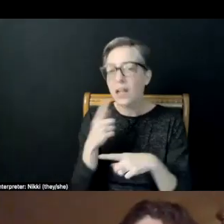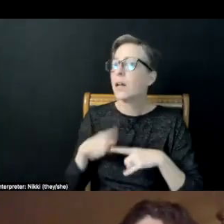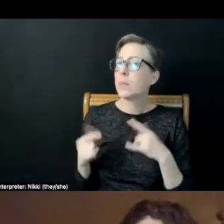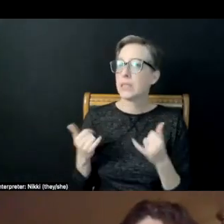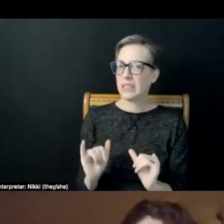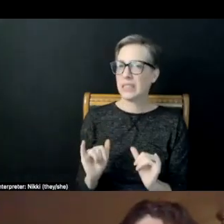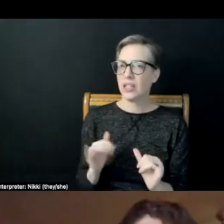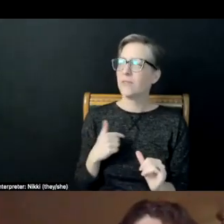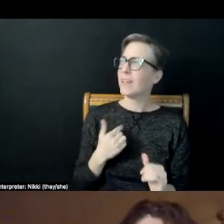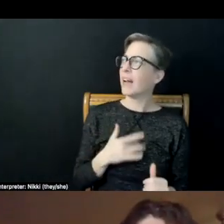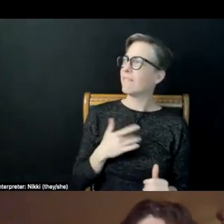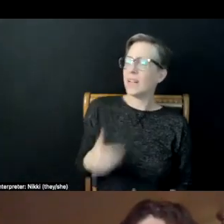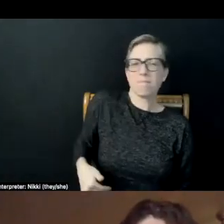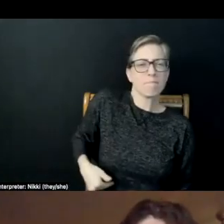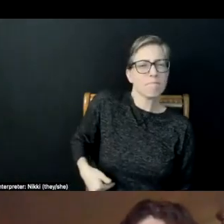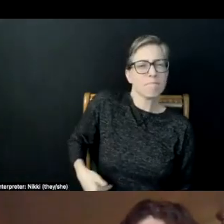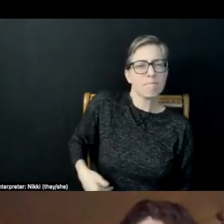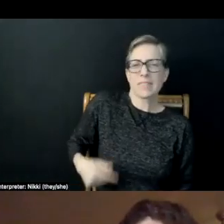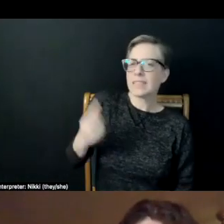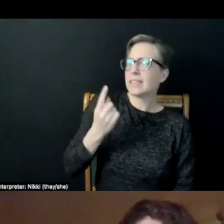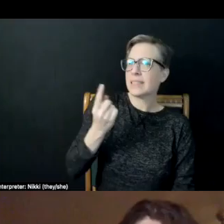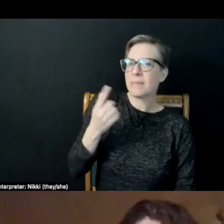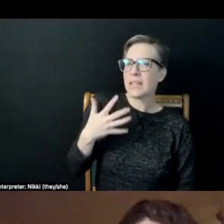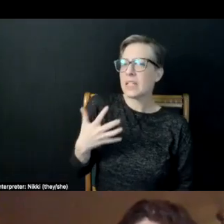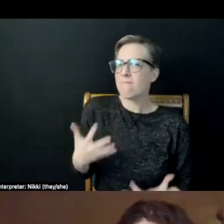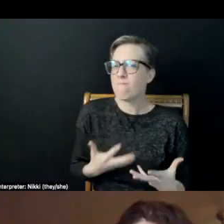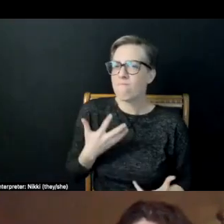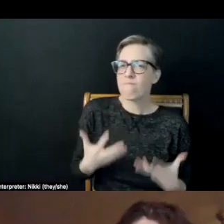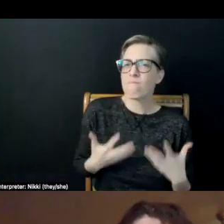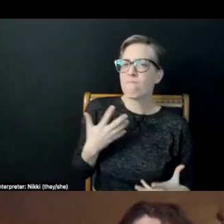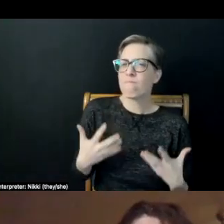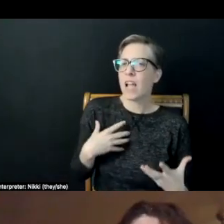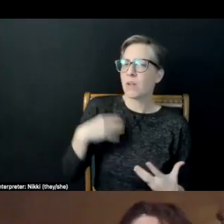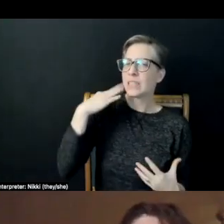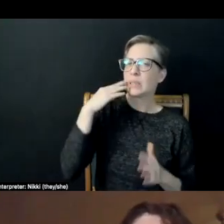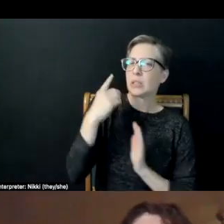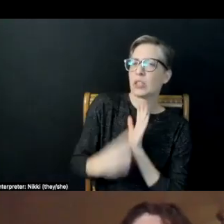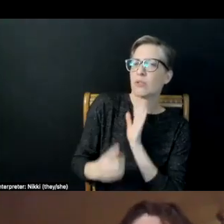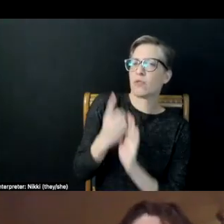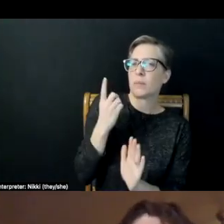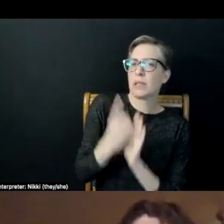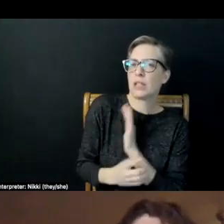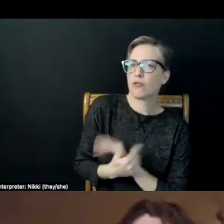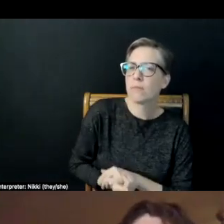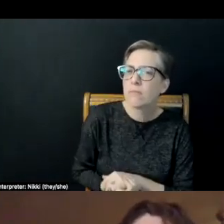A gut instinct told me that it was discrimination. There were a lot of comments